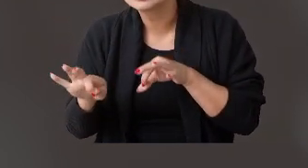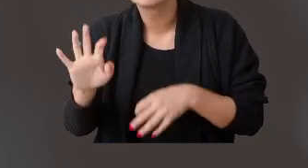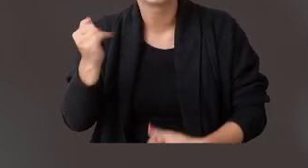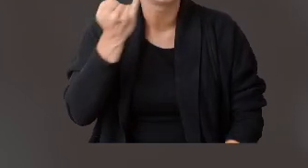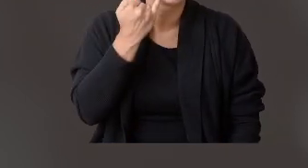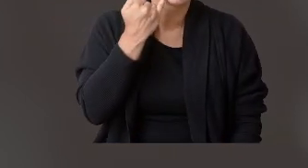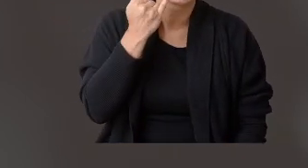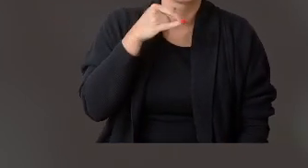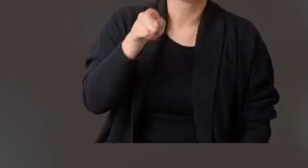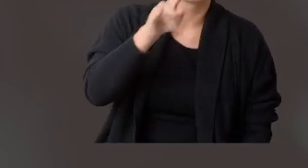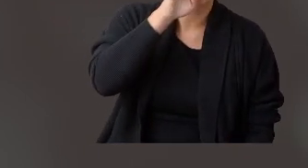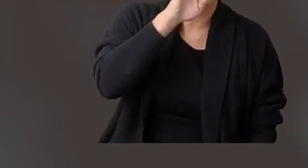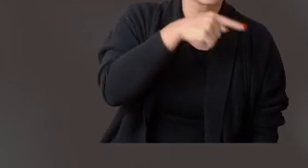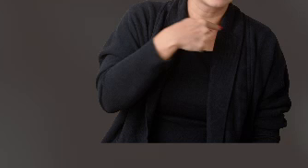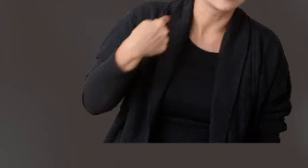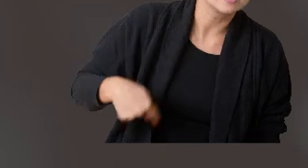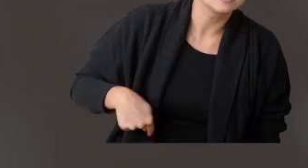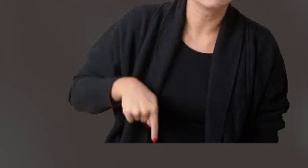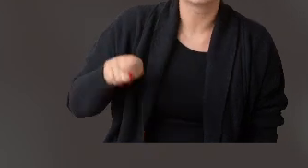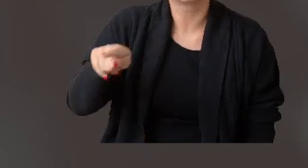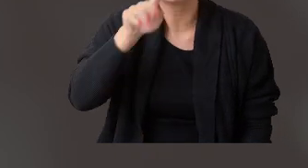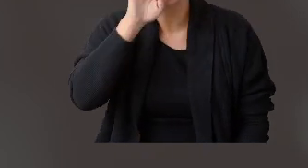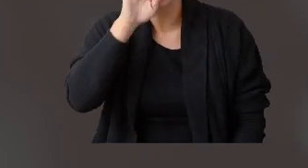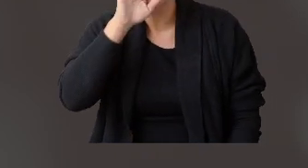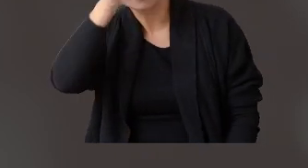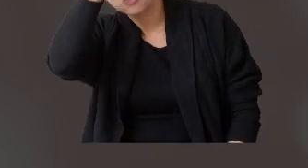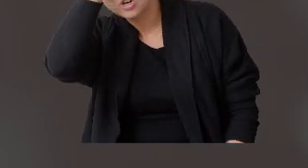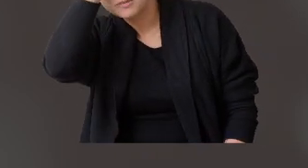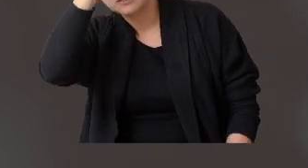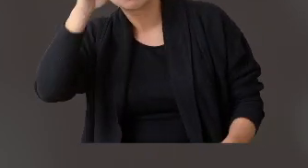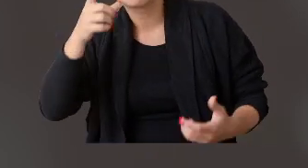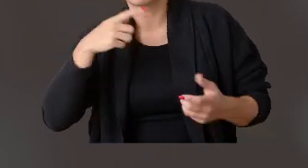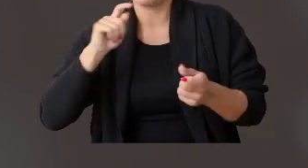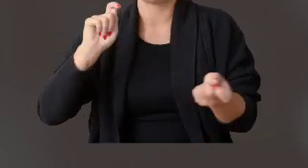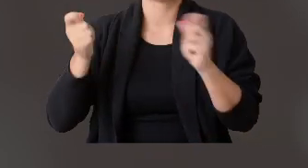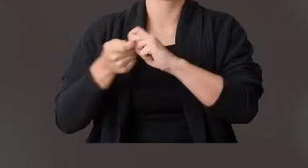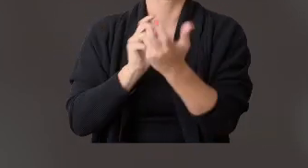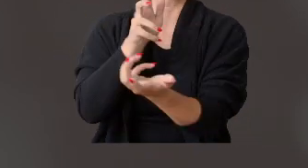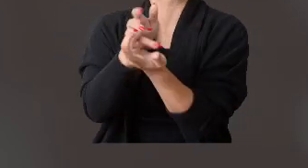I can, if there's a Chinese speaker, a German speaker, I can change it to that language.